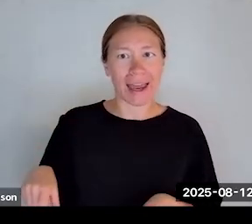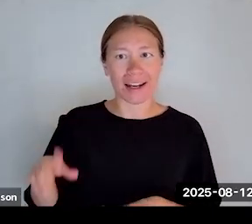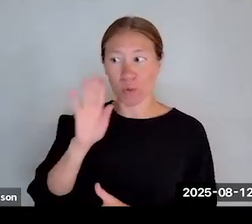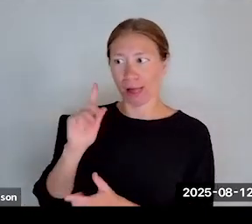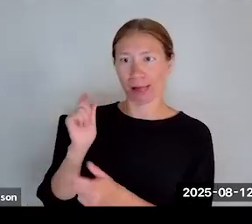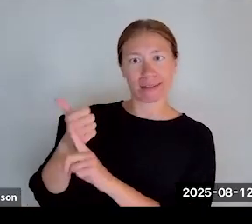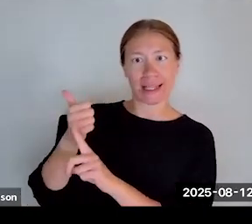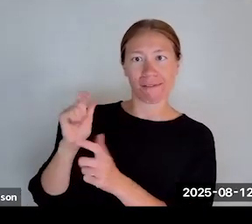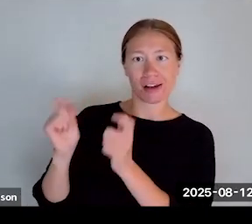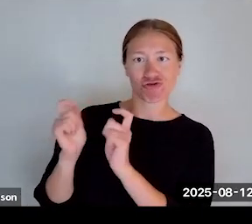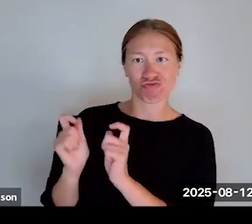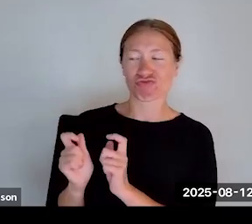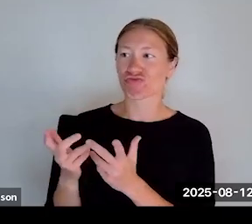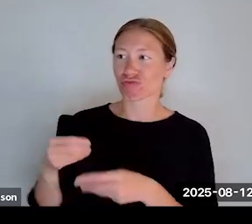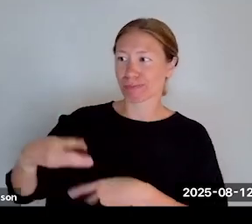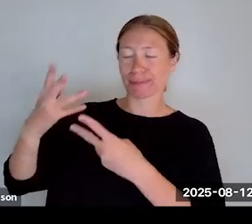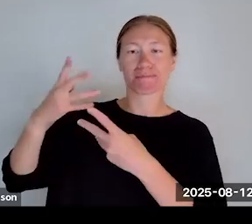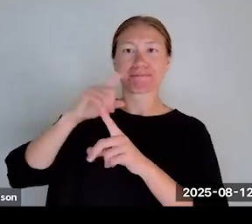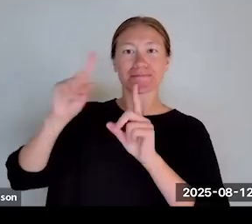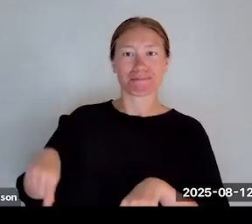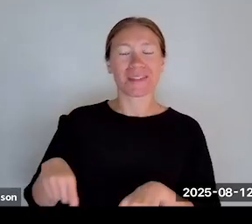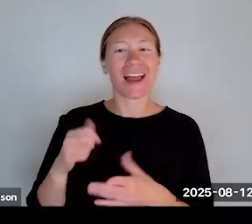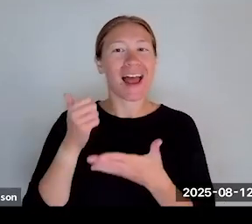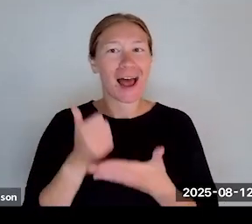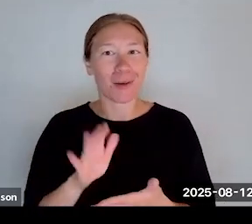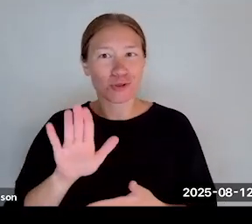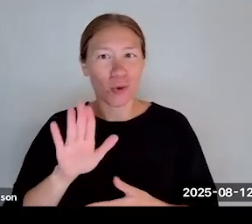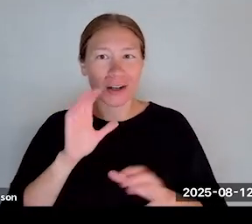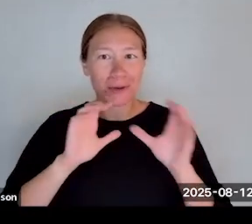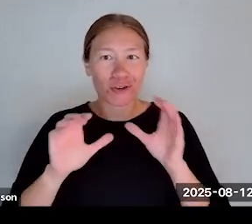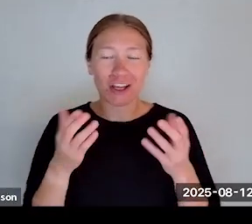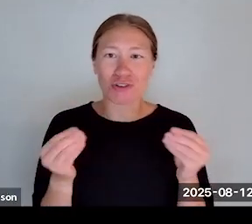can help ensure your communication is effective, appropriate, and impactful.